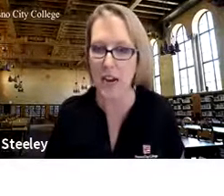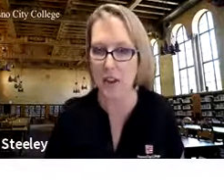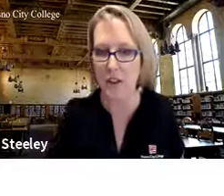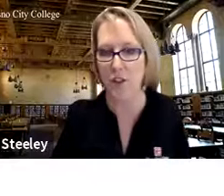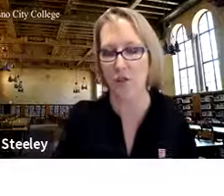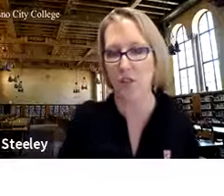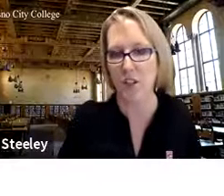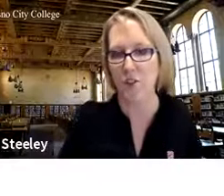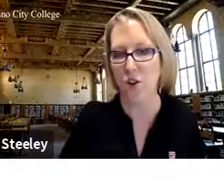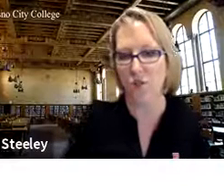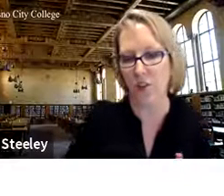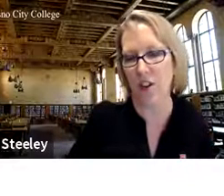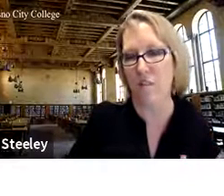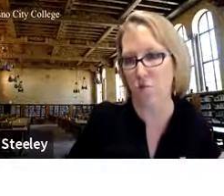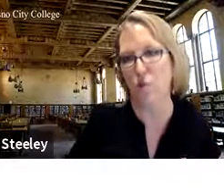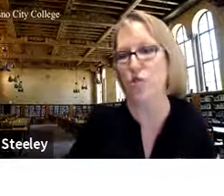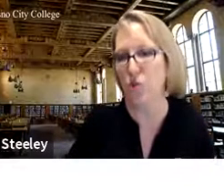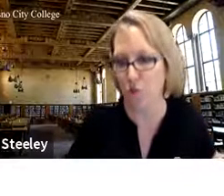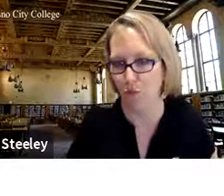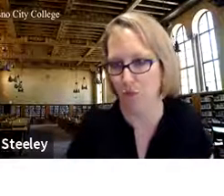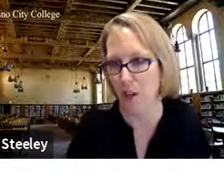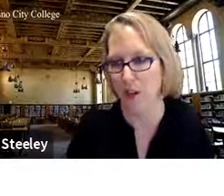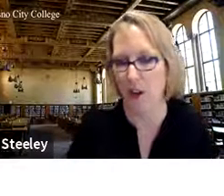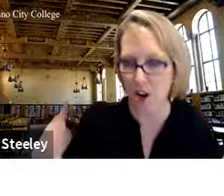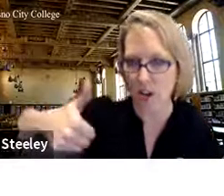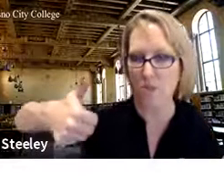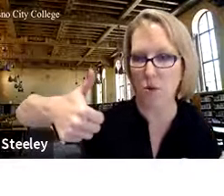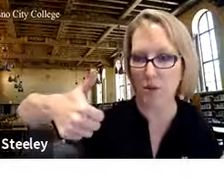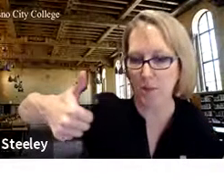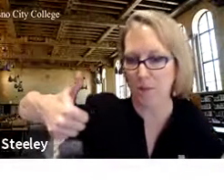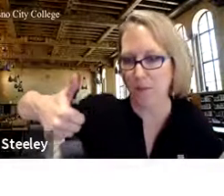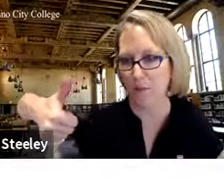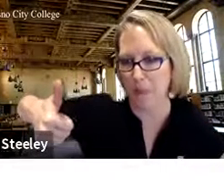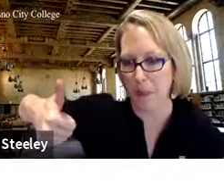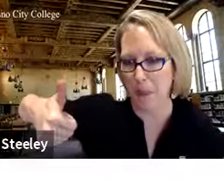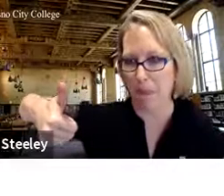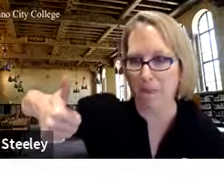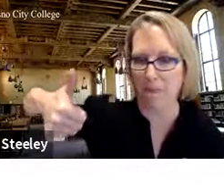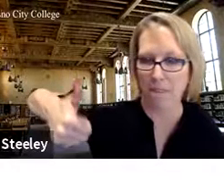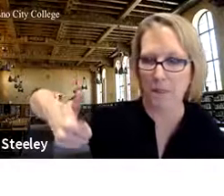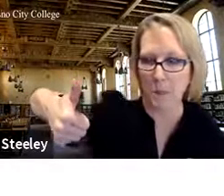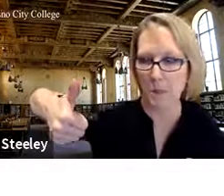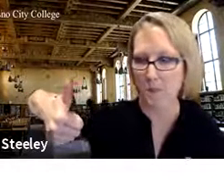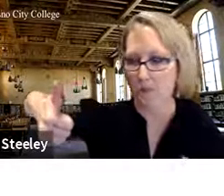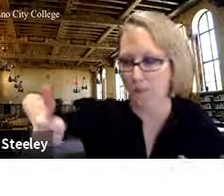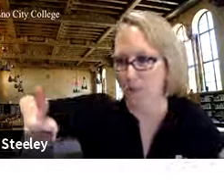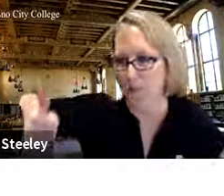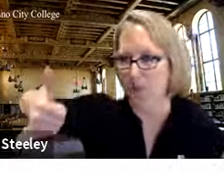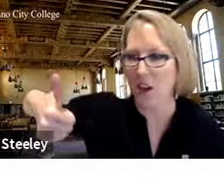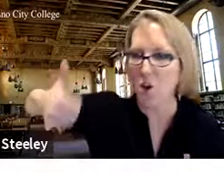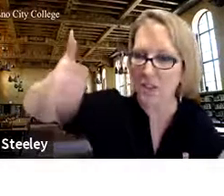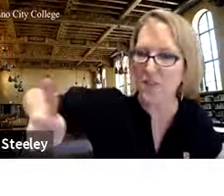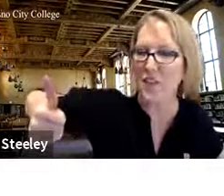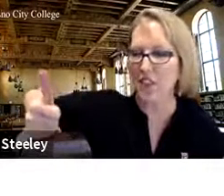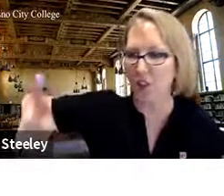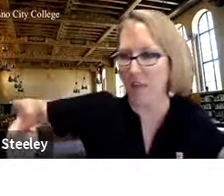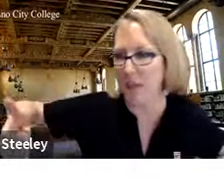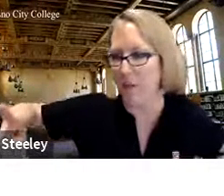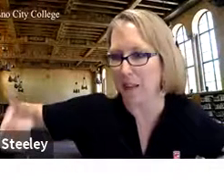down? If you you don't feel you're comfortable with zoom? Are you comfortable with zoom? Oh, even physical thumbs up. I